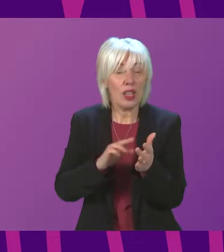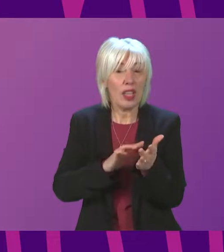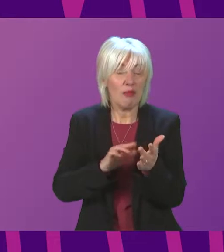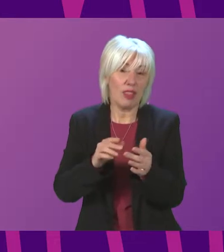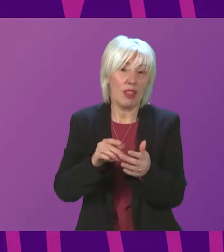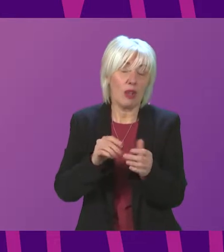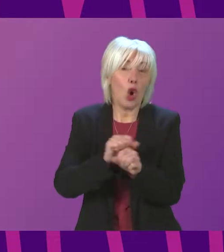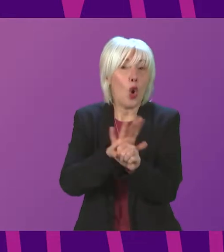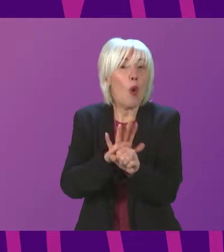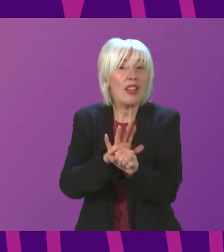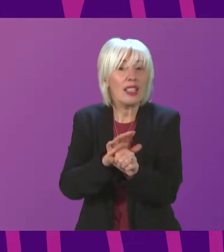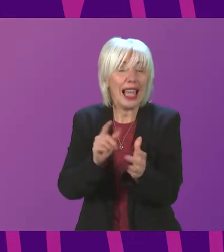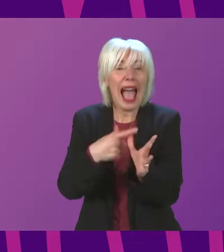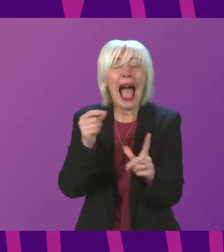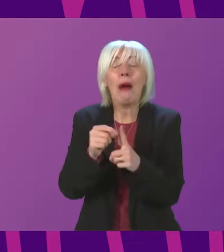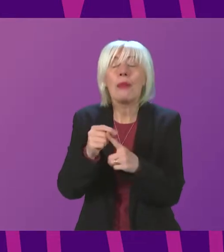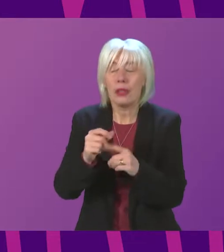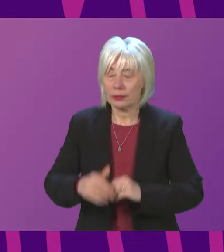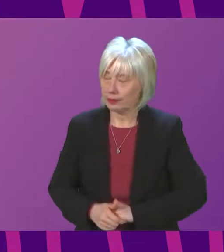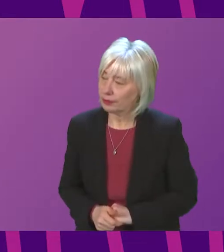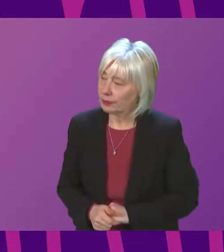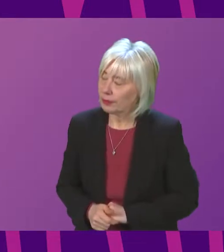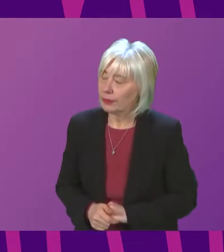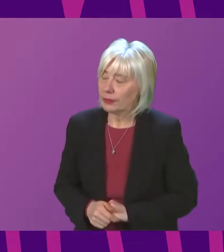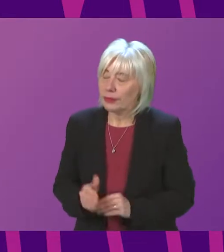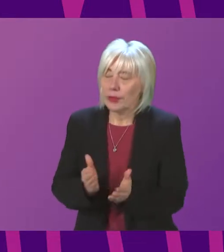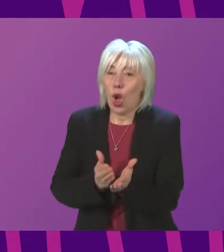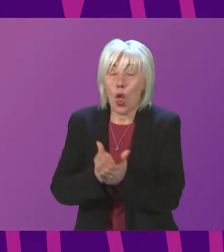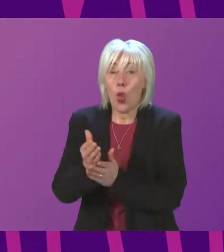Throughout the pandemic, the Government has continually had to make tough decisions that